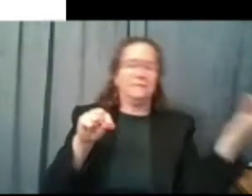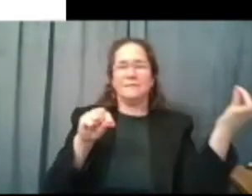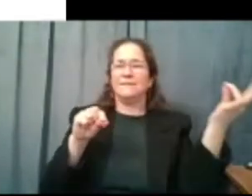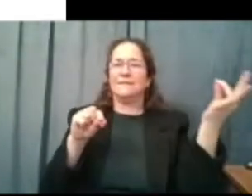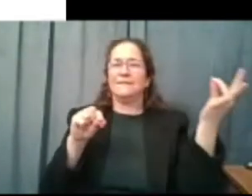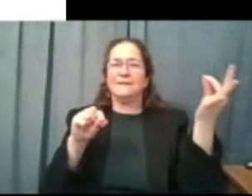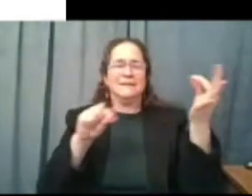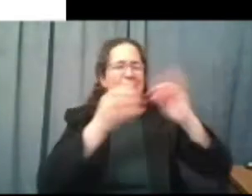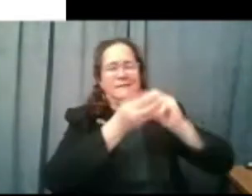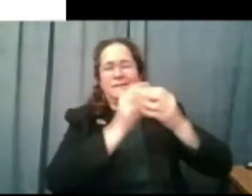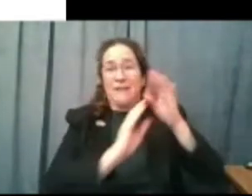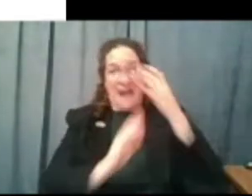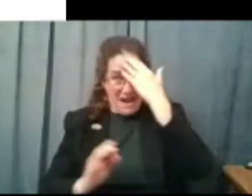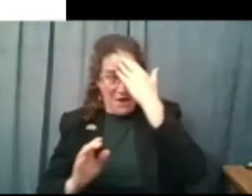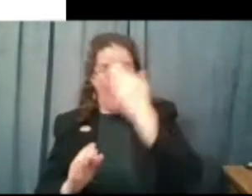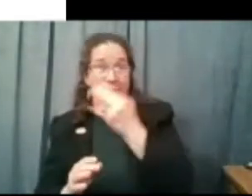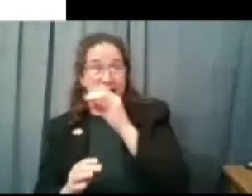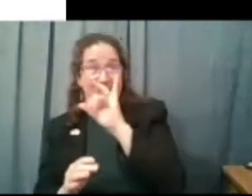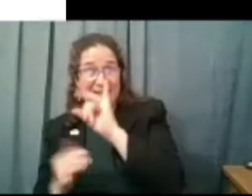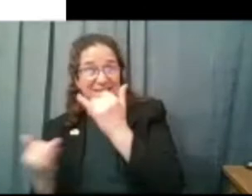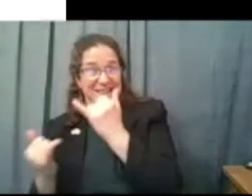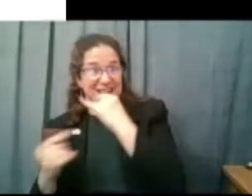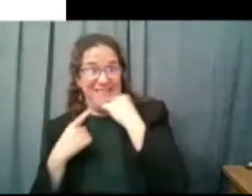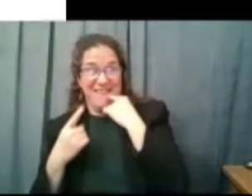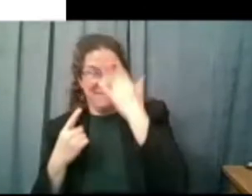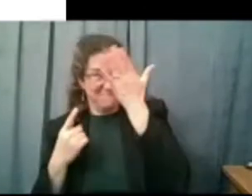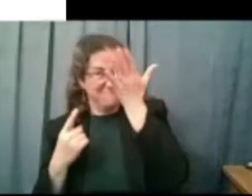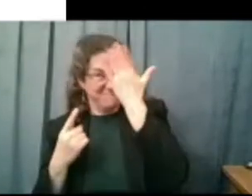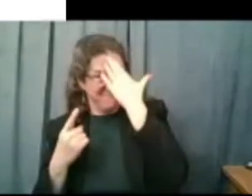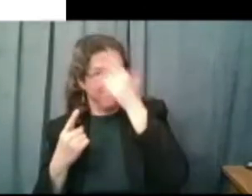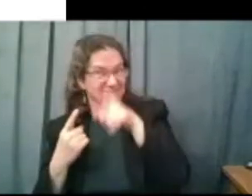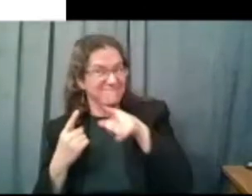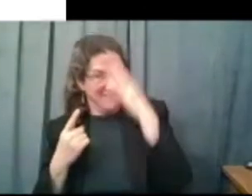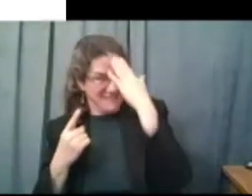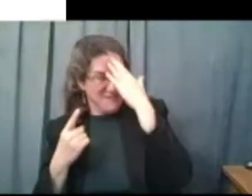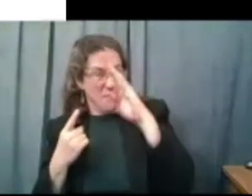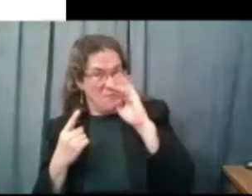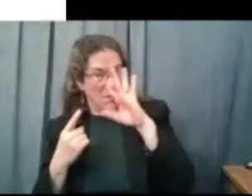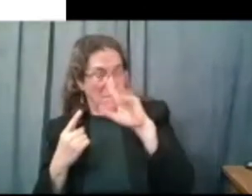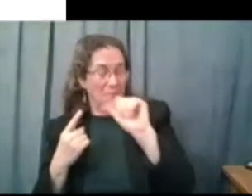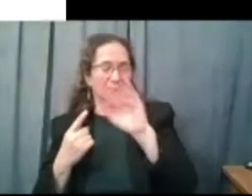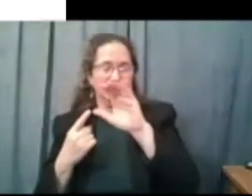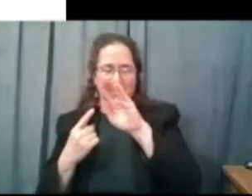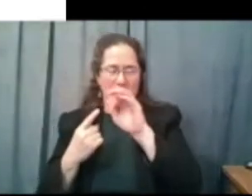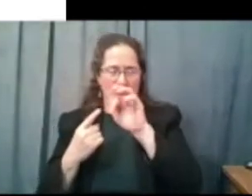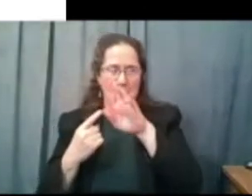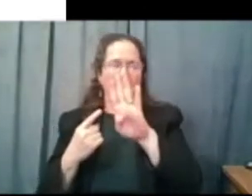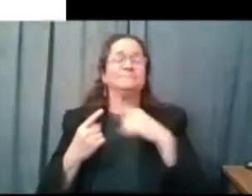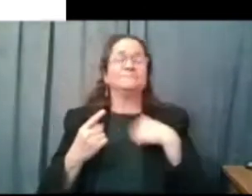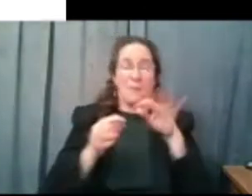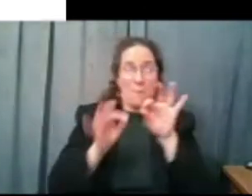and, I know Heidi's laughing because she knows that's how Barb does things. She says, I'll tear it down, I'll shred it up, I'll throw it away.